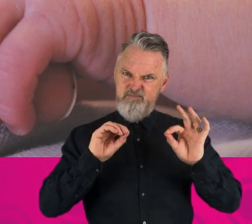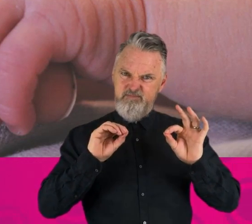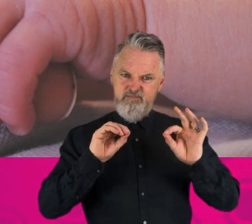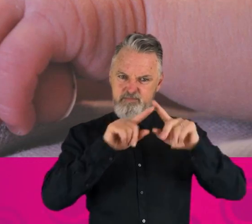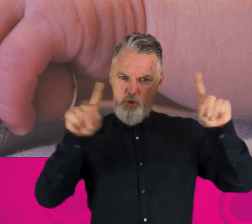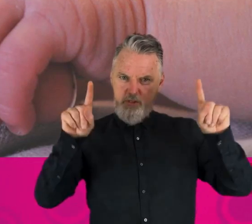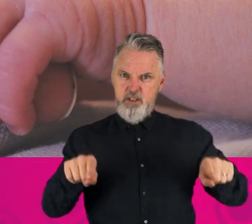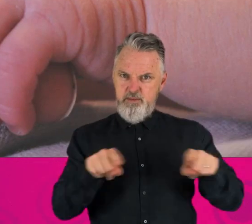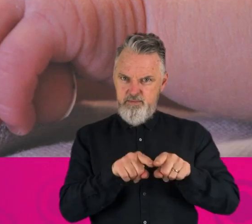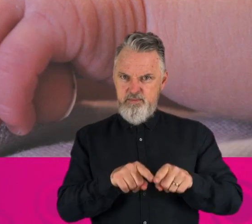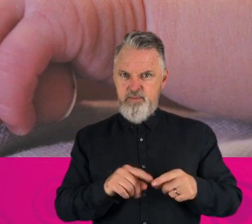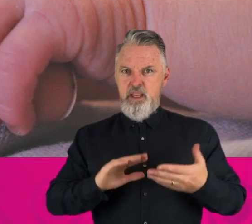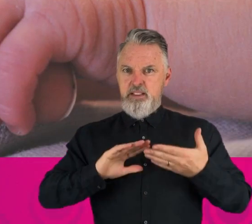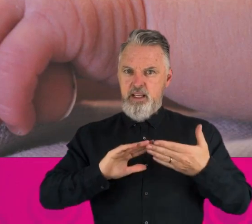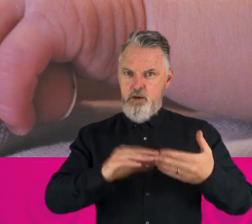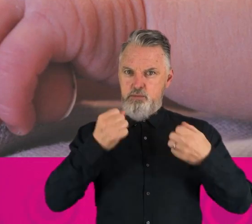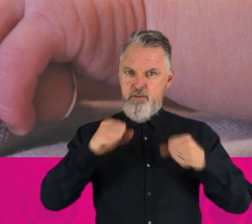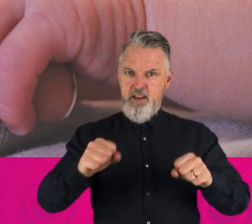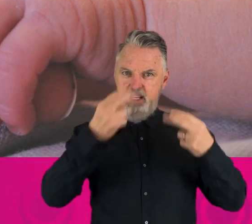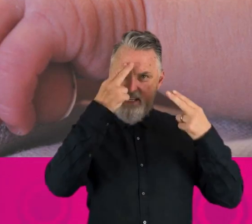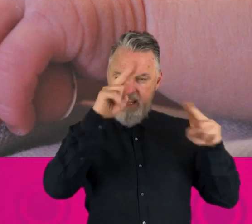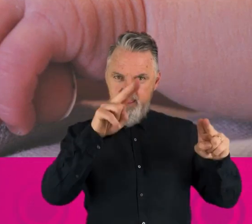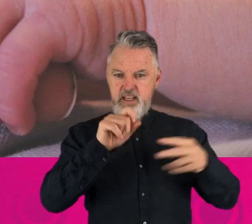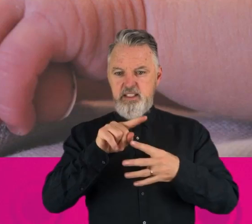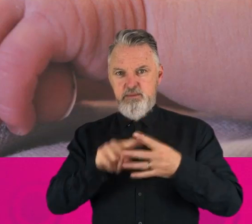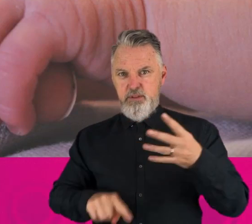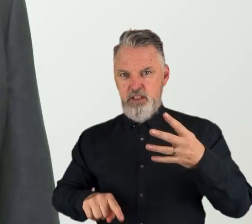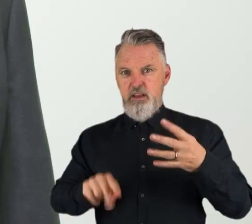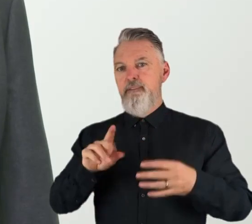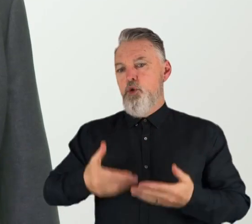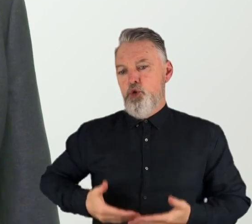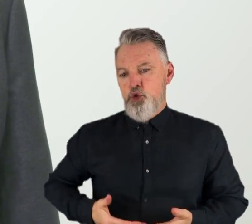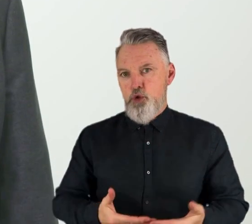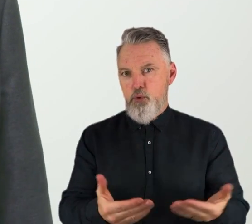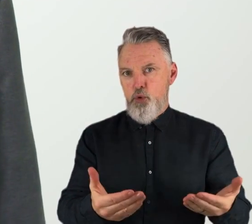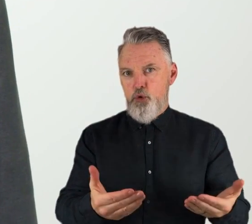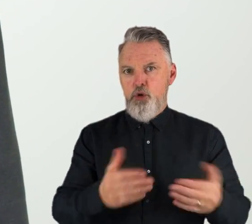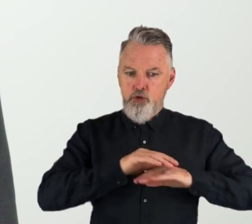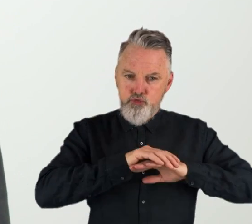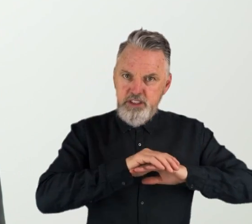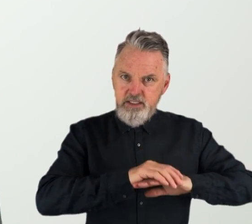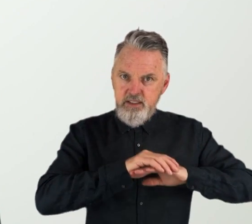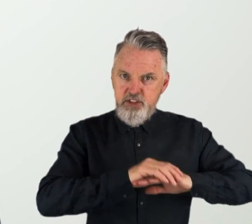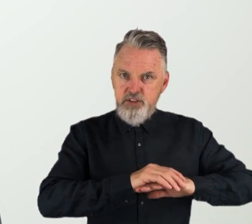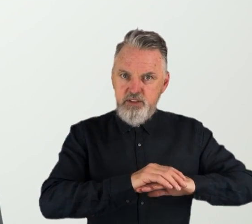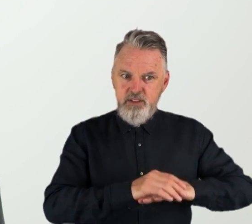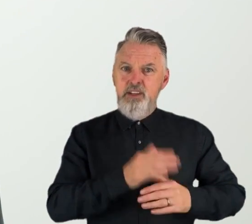to help prevent death and disability from newborn resuscitation. This really matters to me becuase I still vividly